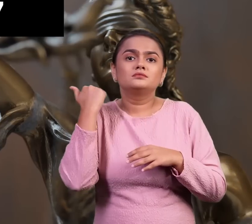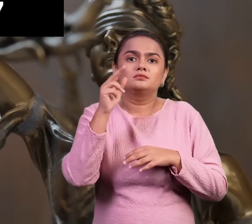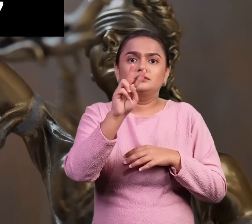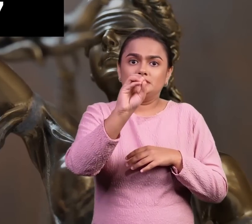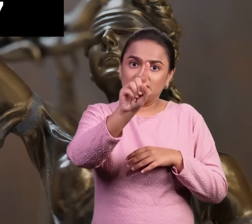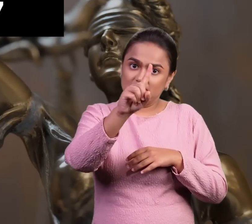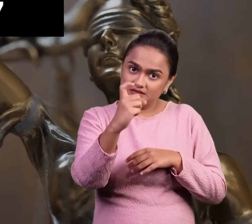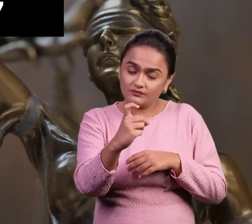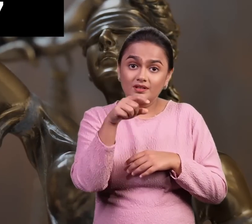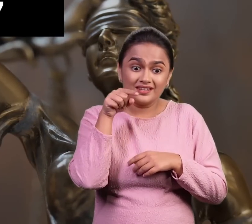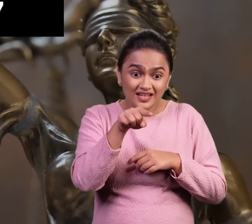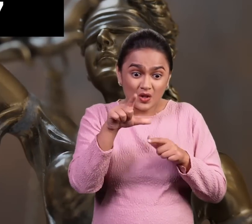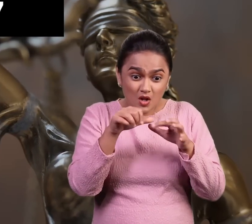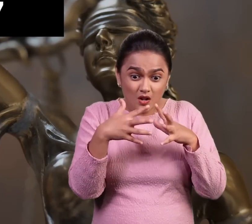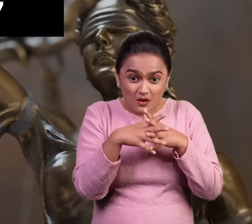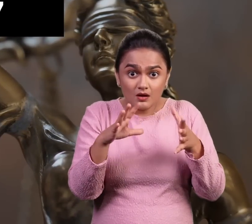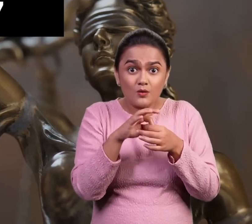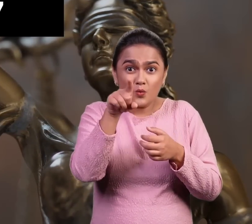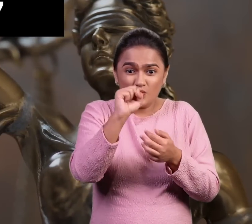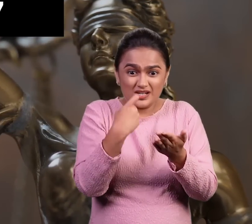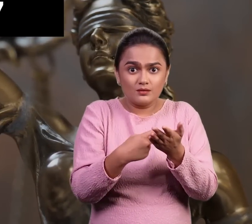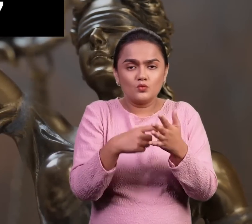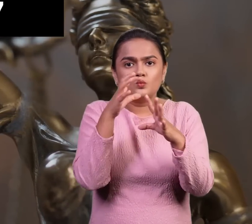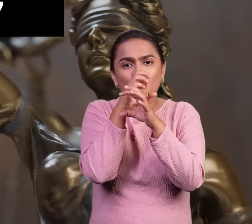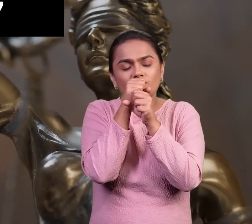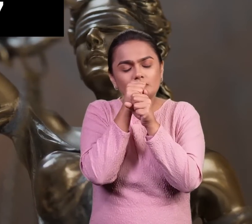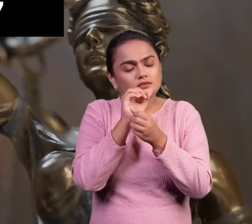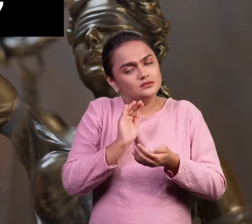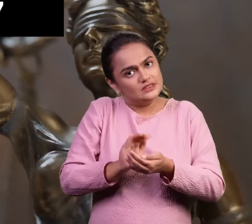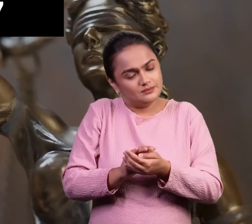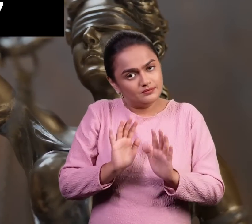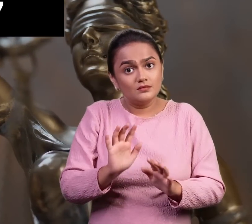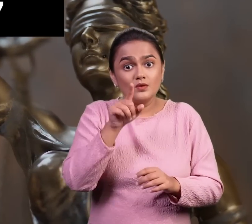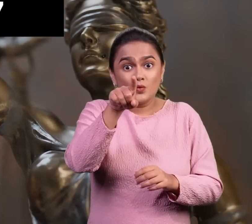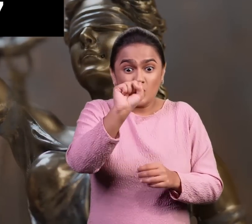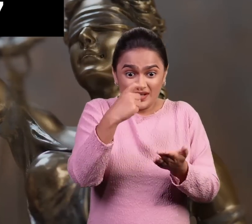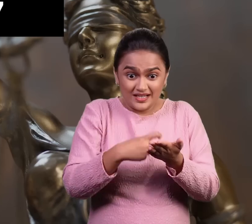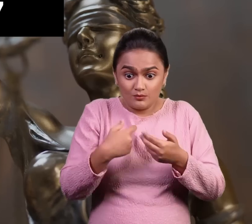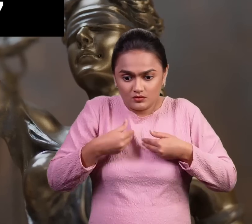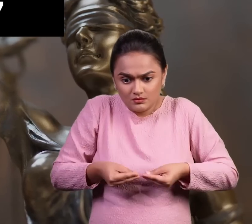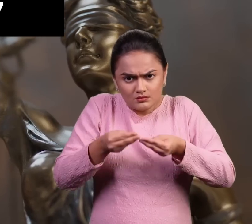As per this law, your report will be confidential. Your report will be disclosed only to you,